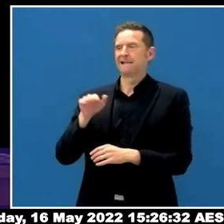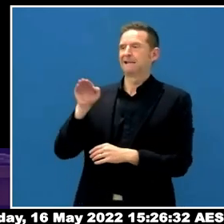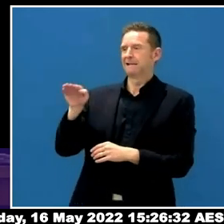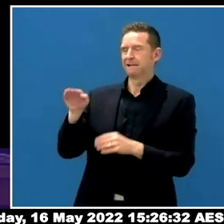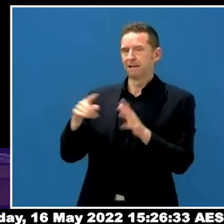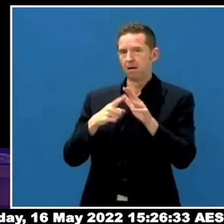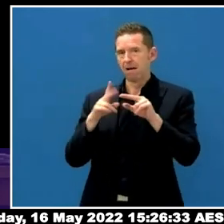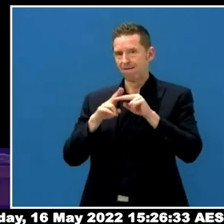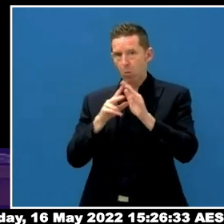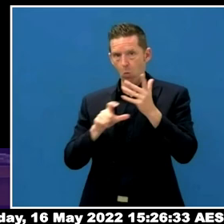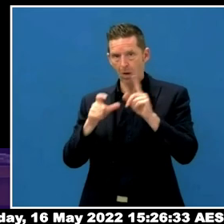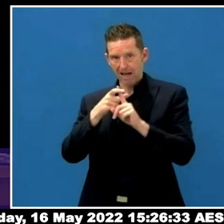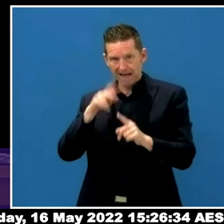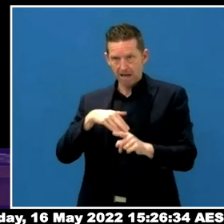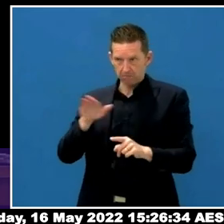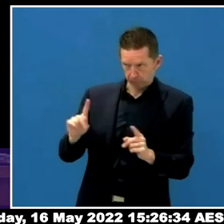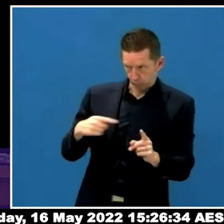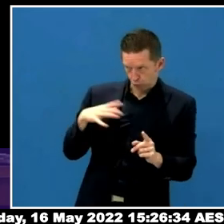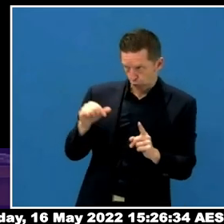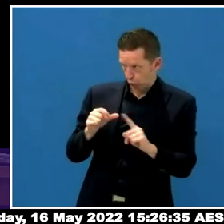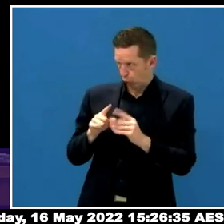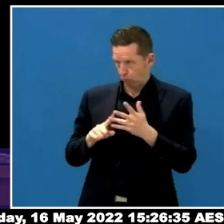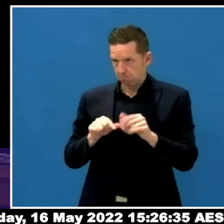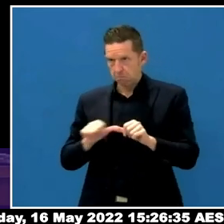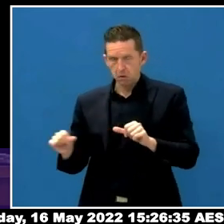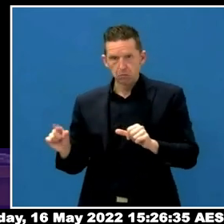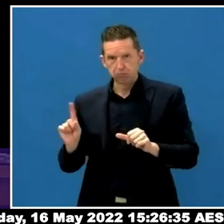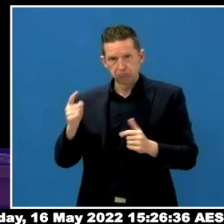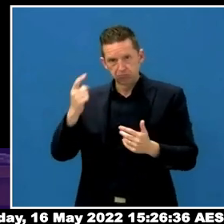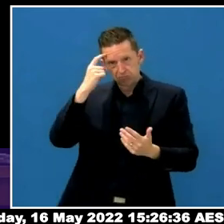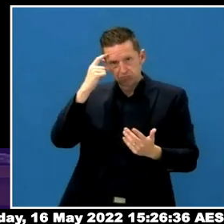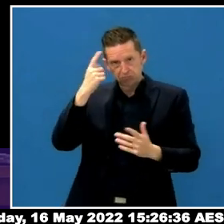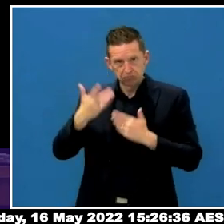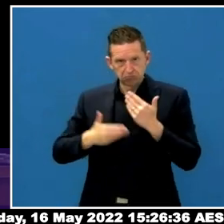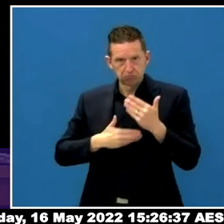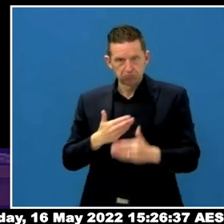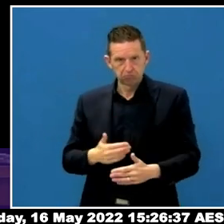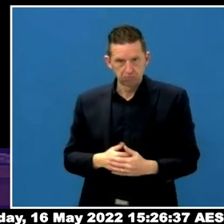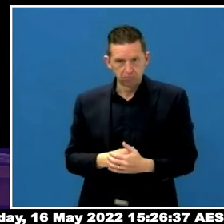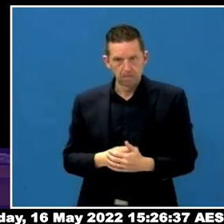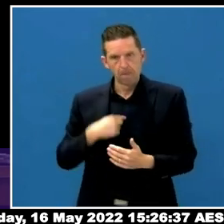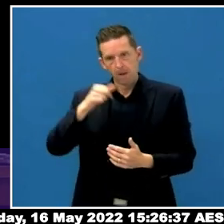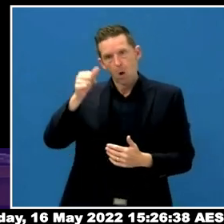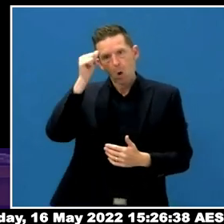Should we - you know, I note that he doesn't have the funding for one to one.